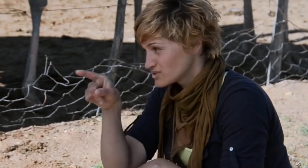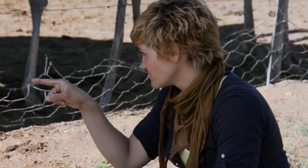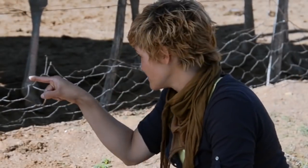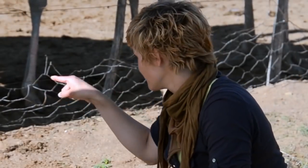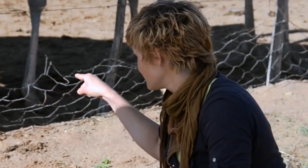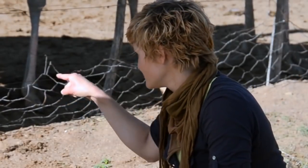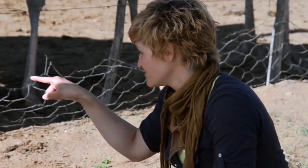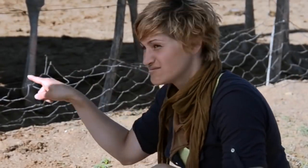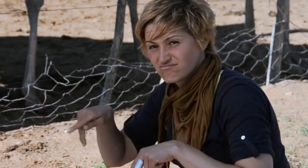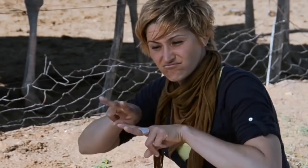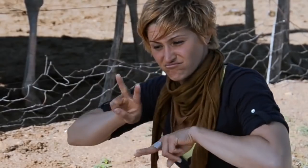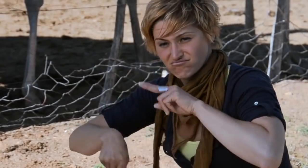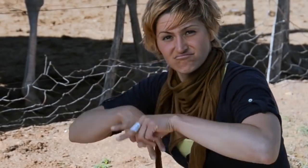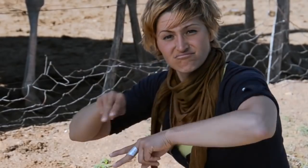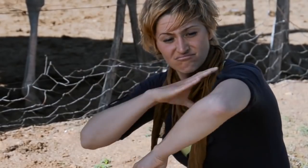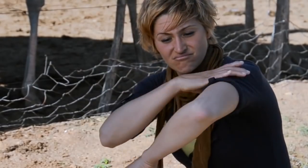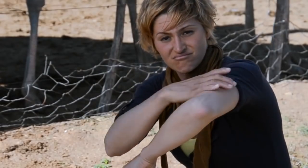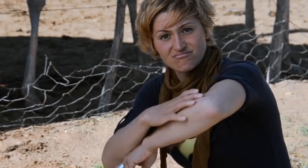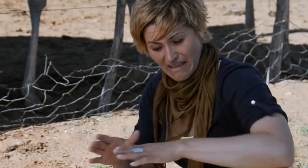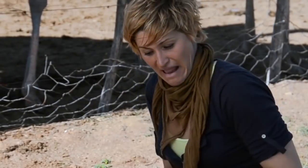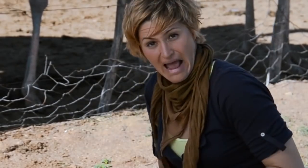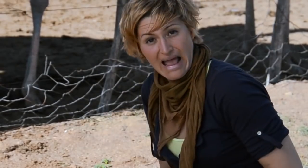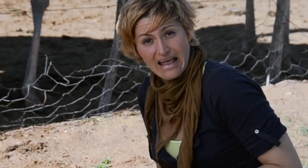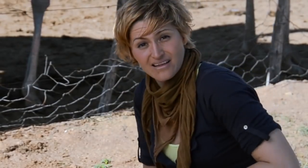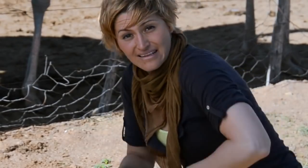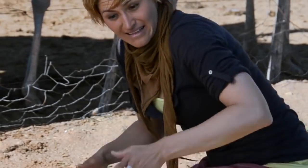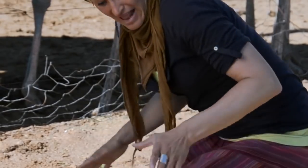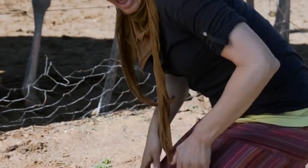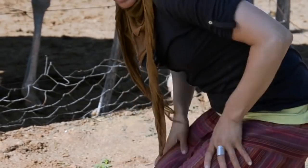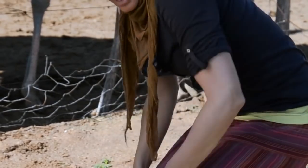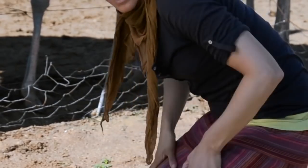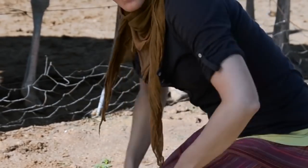Ostriches’ feet have two toes on each foot